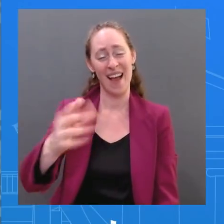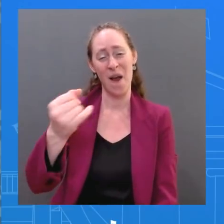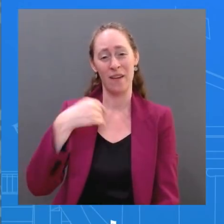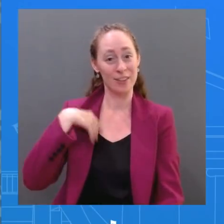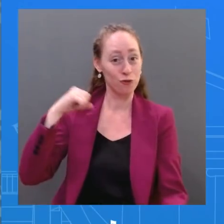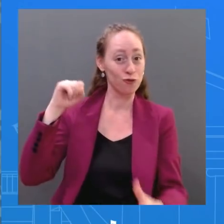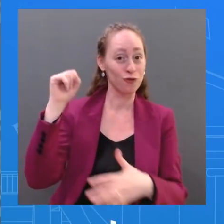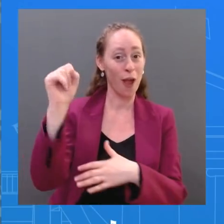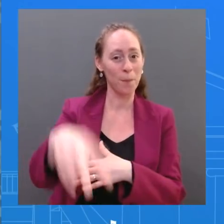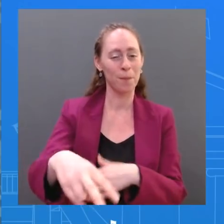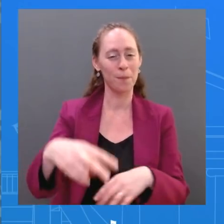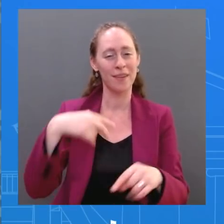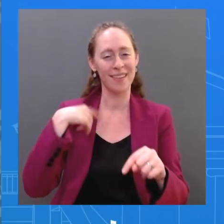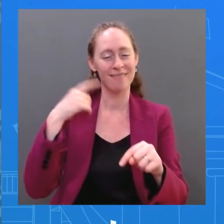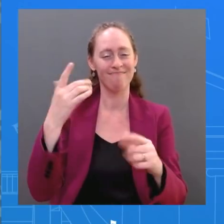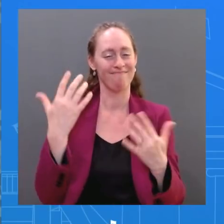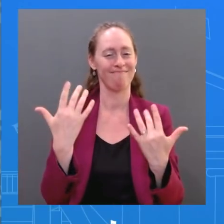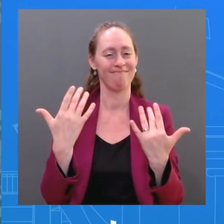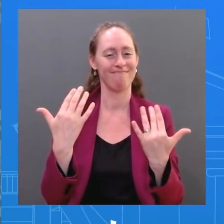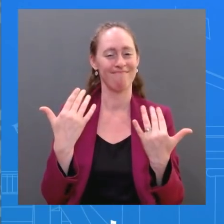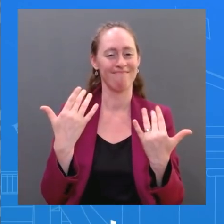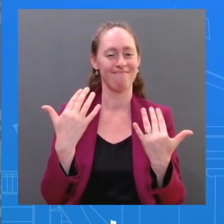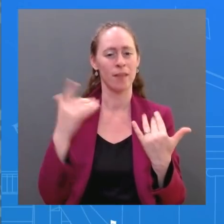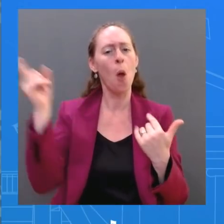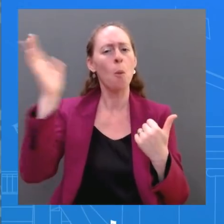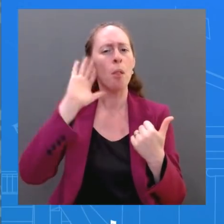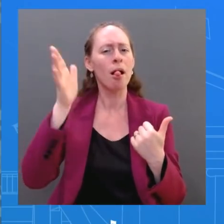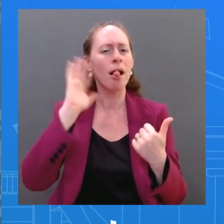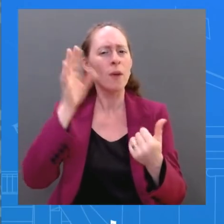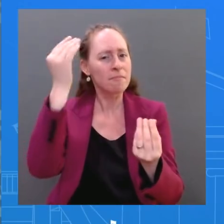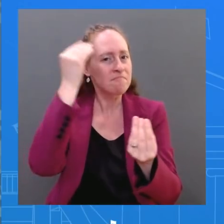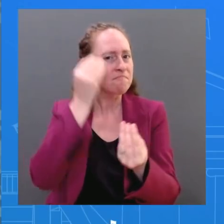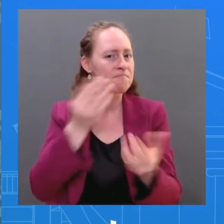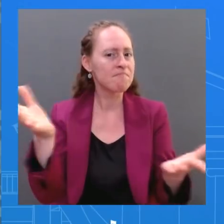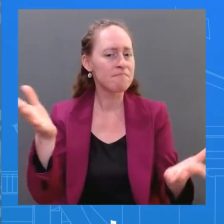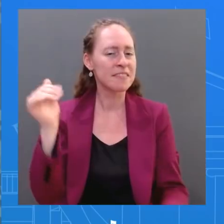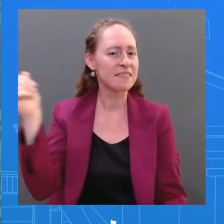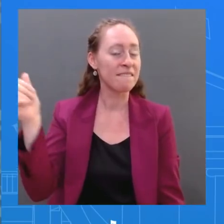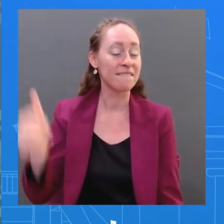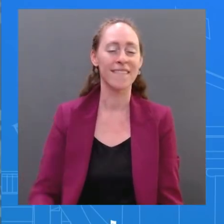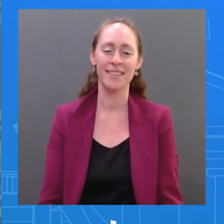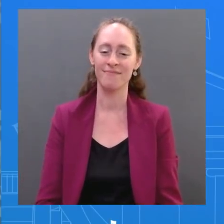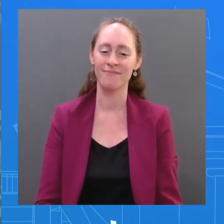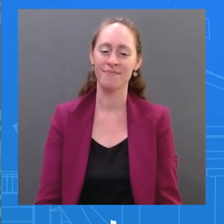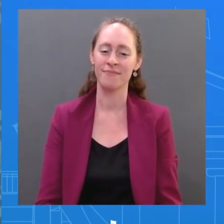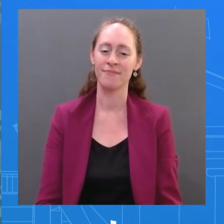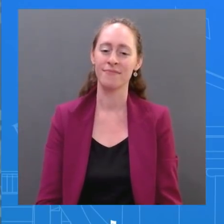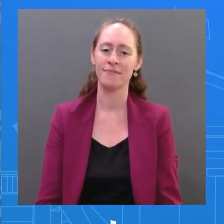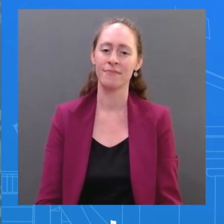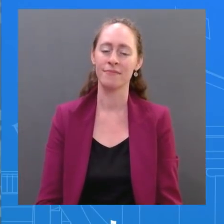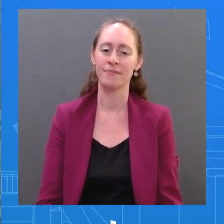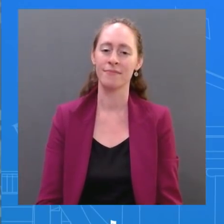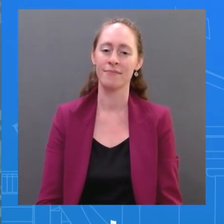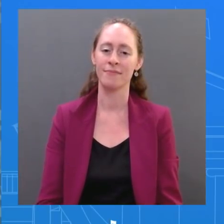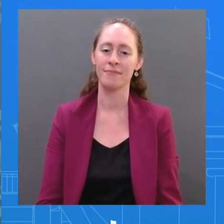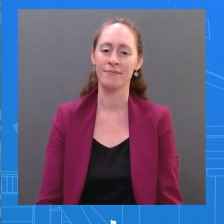The Press: But we could expect an executive order? Ms. Jean-Pierre: In a short order. He will -- he will speak to this himself. I'm not going to get ahead of the President. Go ahead. >> The Press: Thanks, Karine.